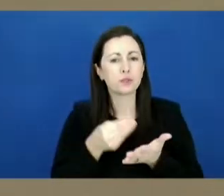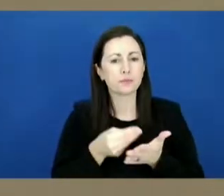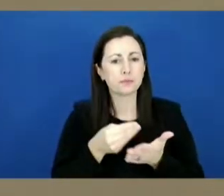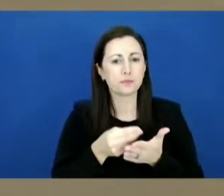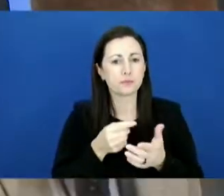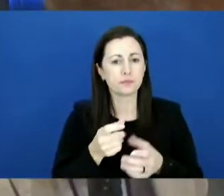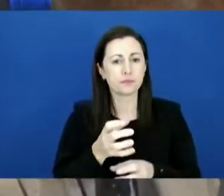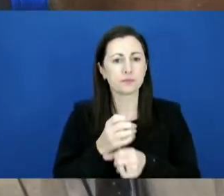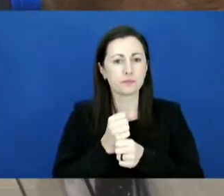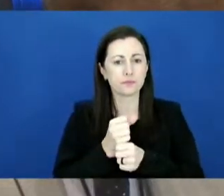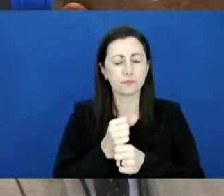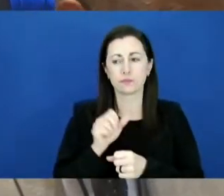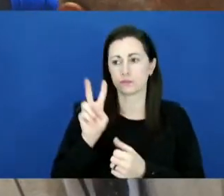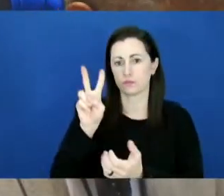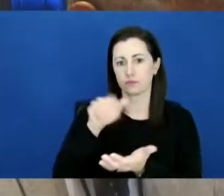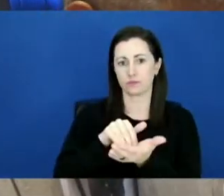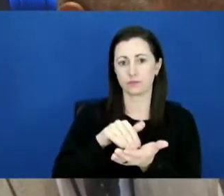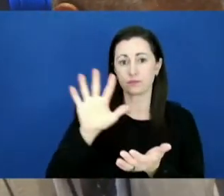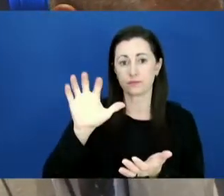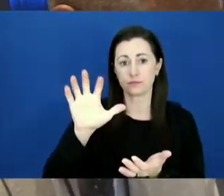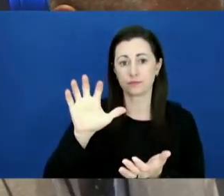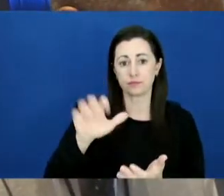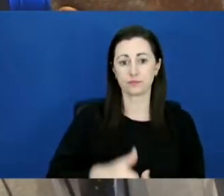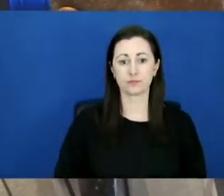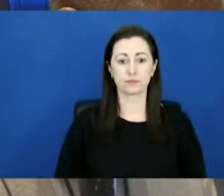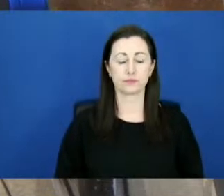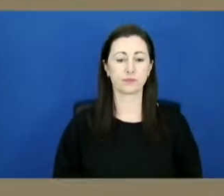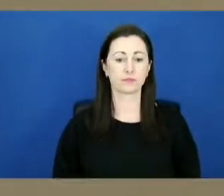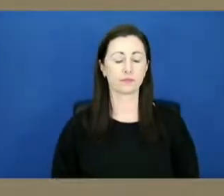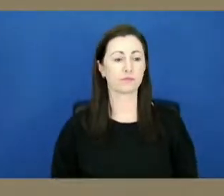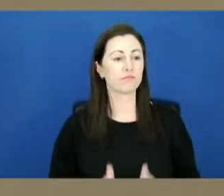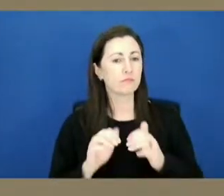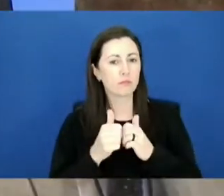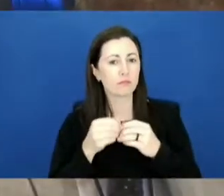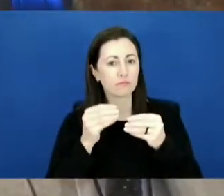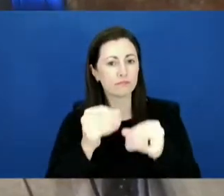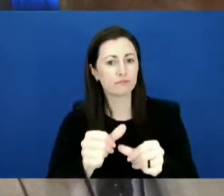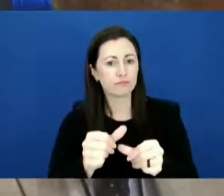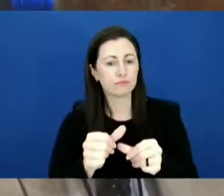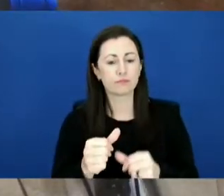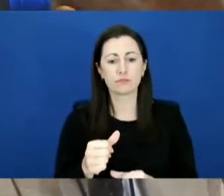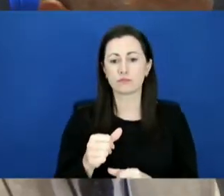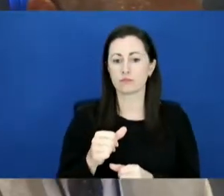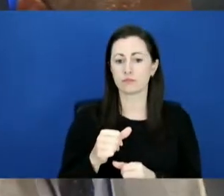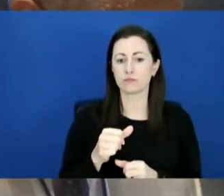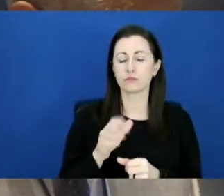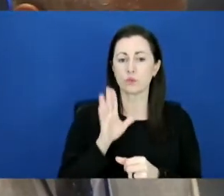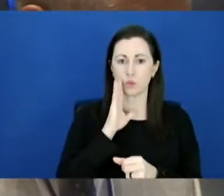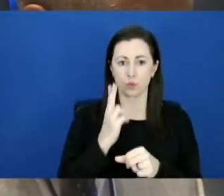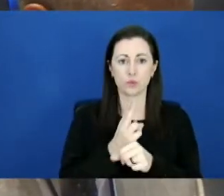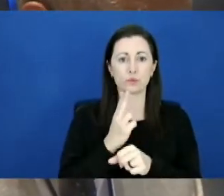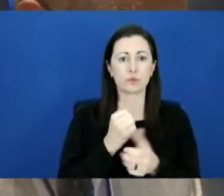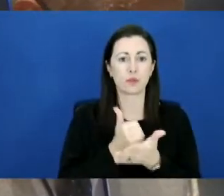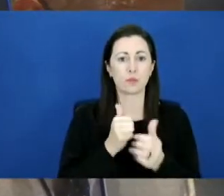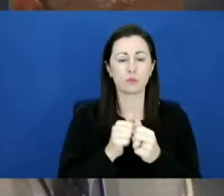COMMISSIONER LEAKE. HOW MUCH ARE WE LOOKING TO GET?